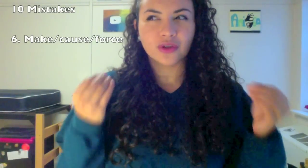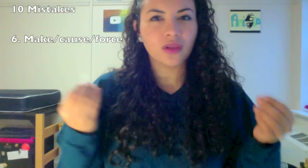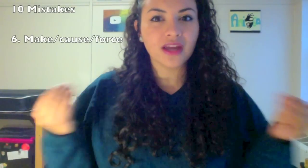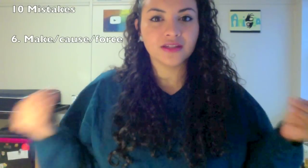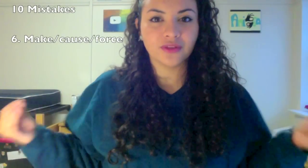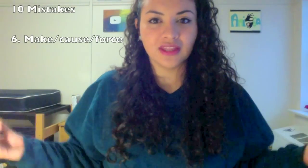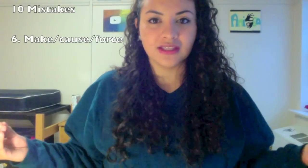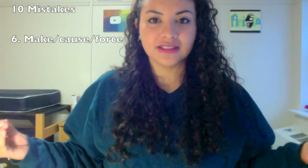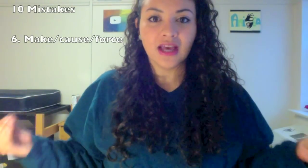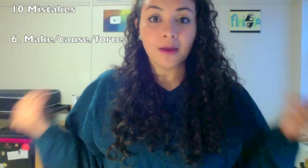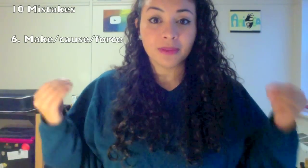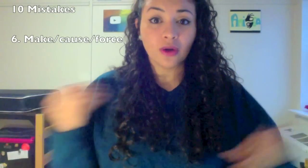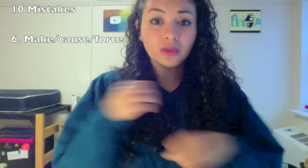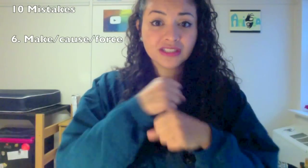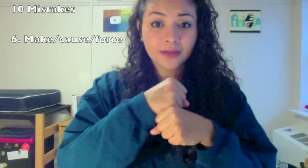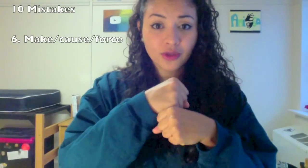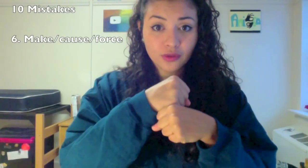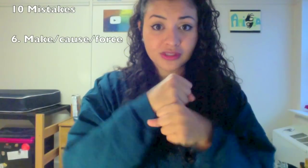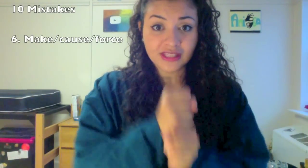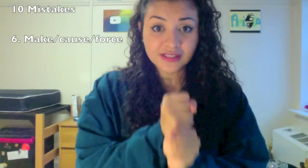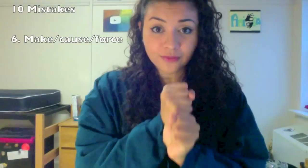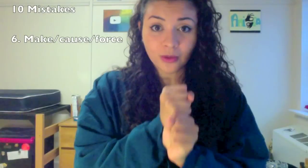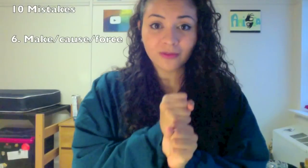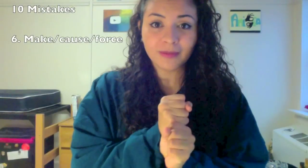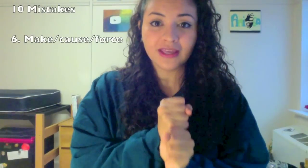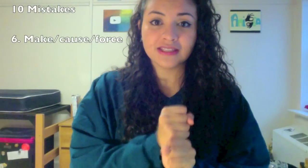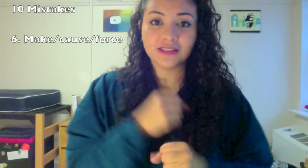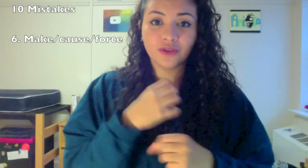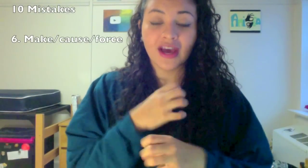for a lot of different things, But the only time you use this form of Make is if you're